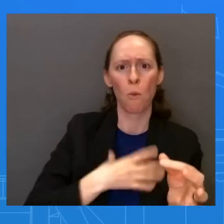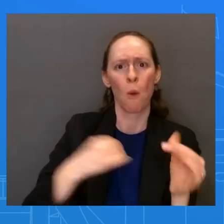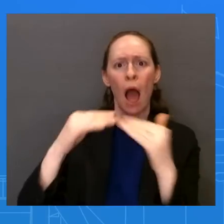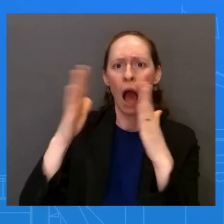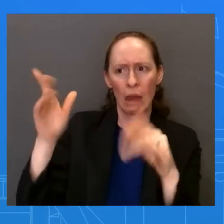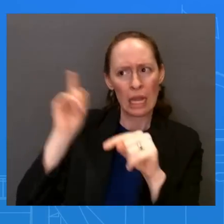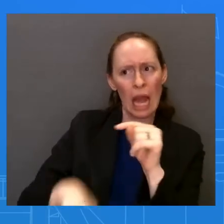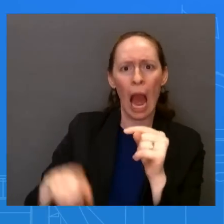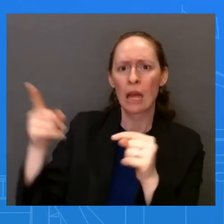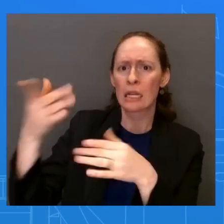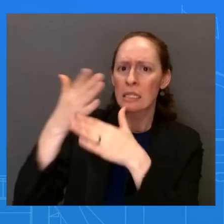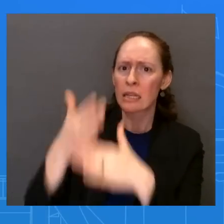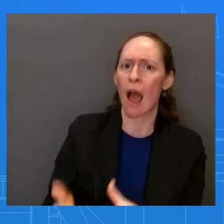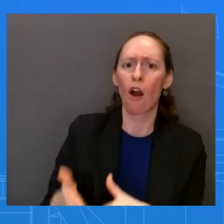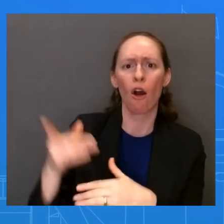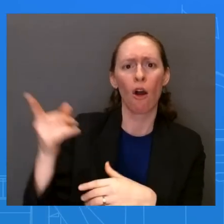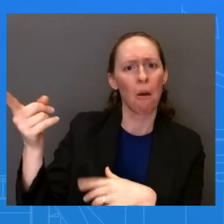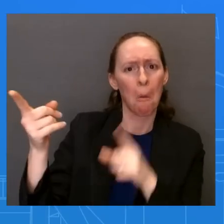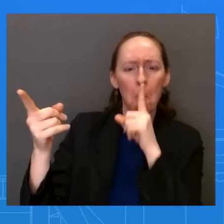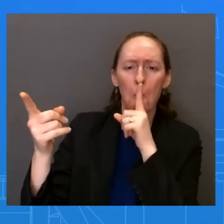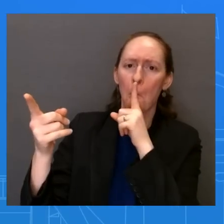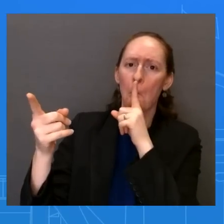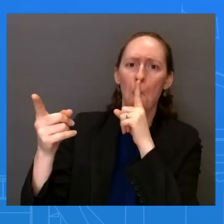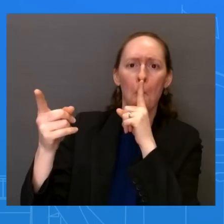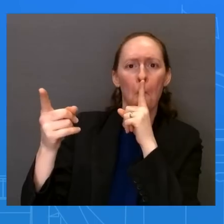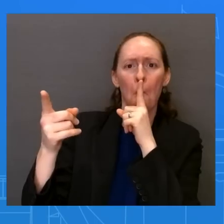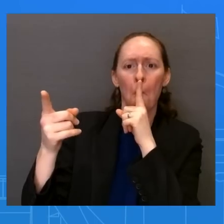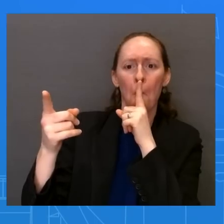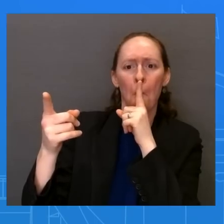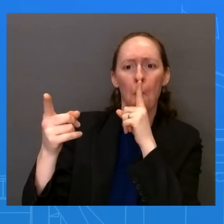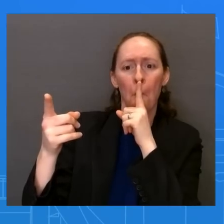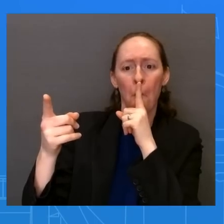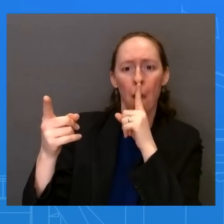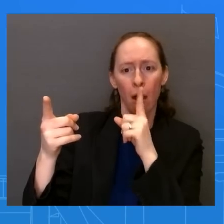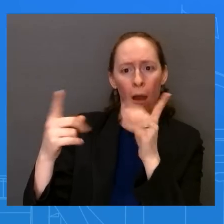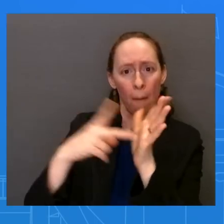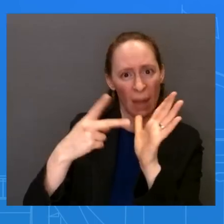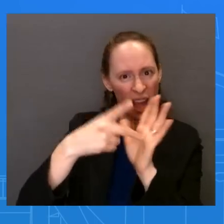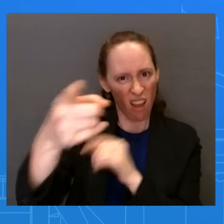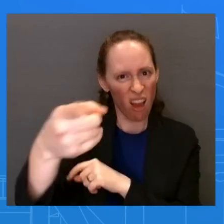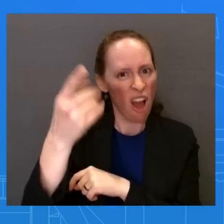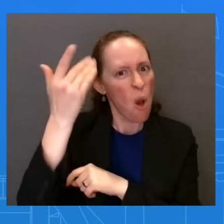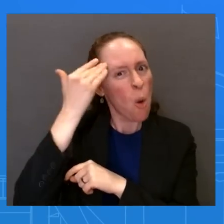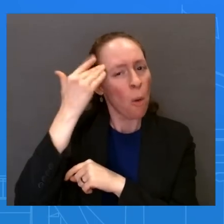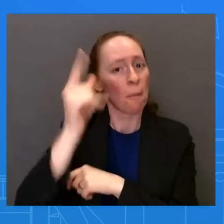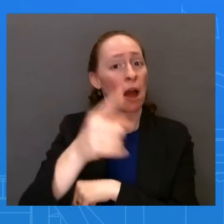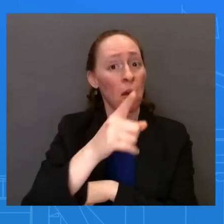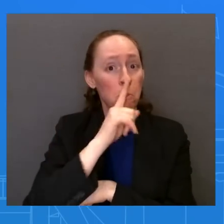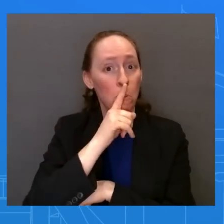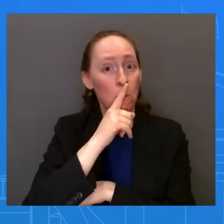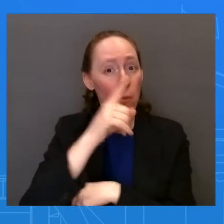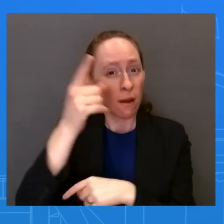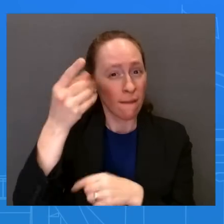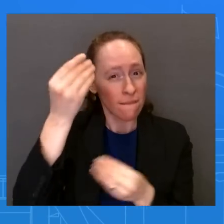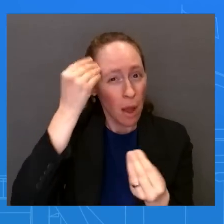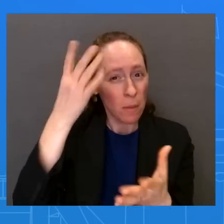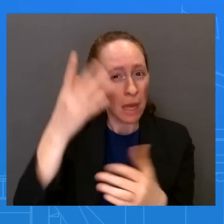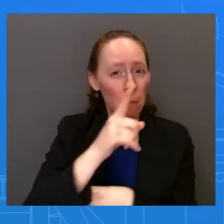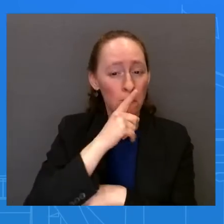So, trusting you've received that same information, understanding the desire to be prudent, then why -- why can't you speak about the underlying facts?